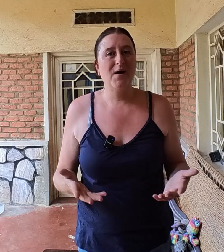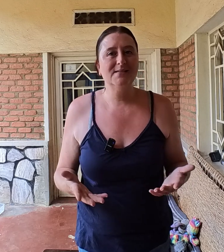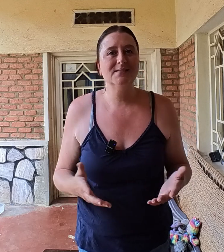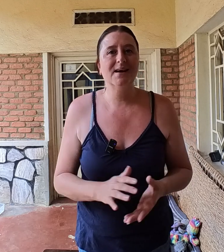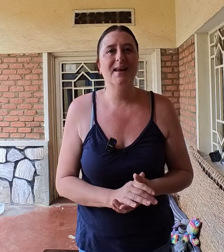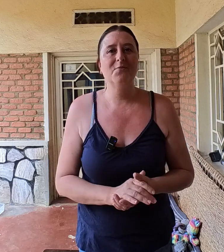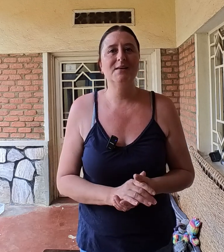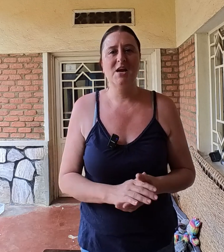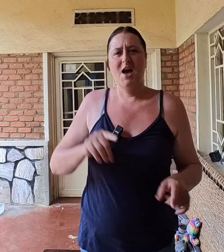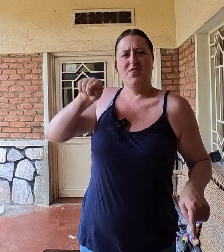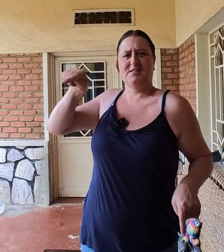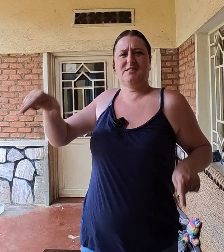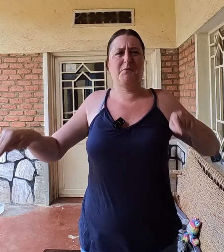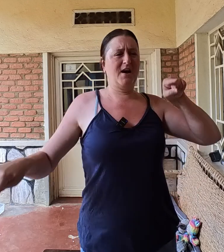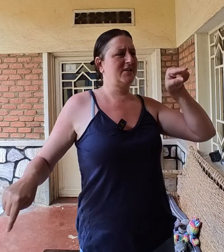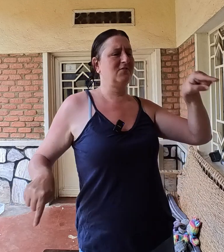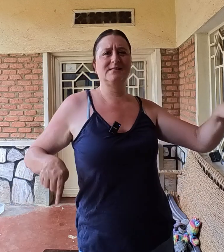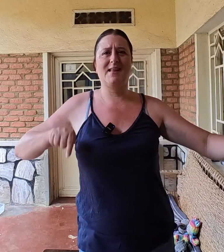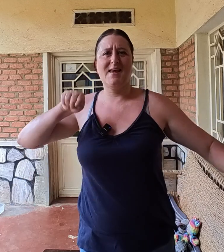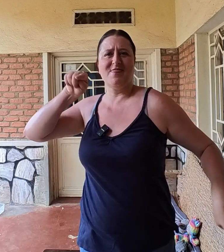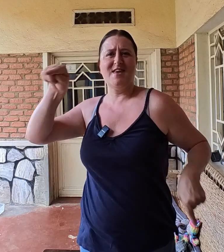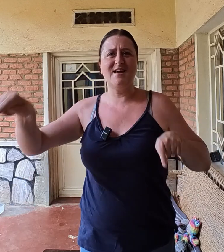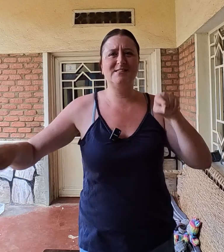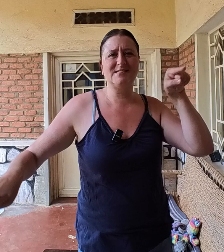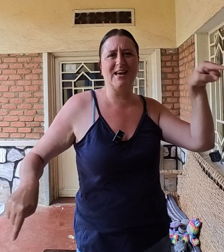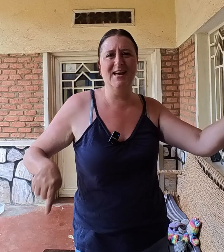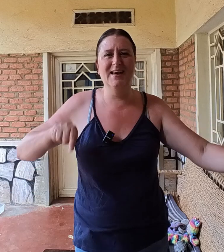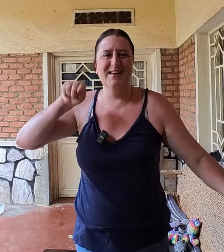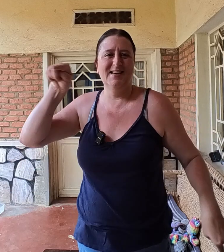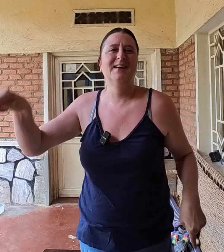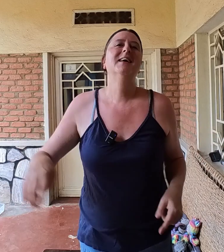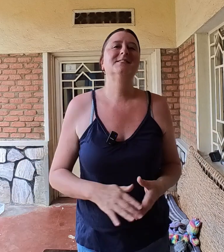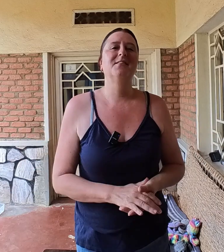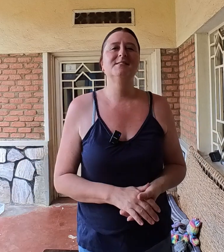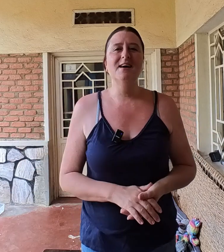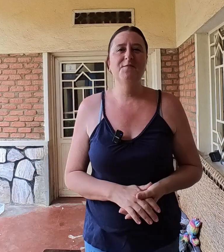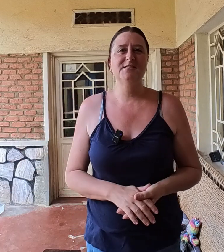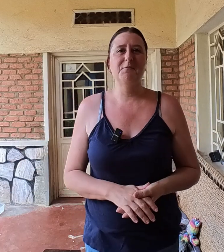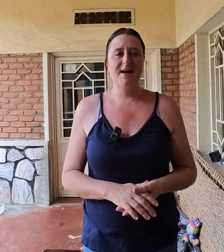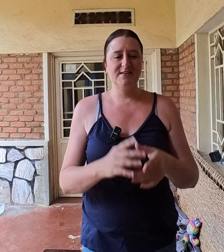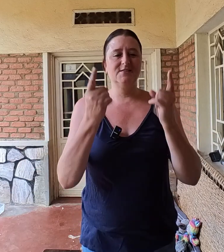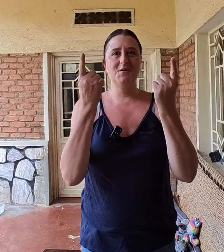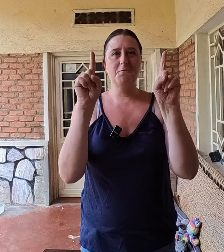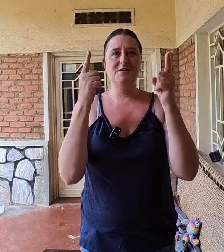Rwanda Sign Language, the spider is like this. So, the sign for spider is two